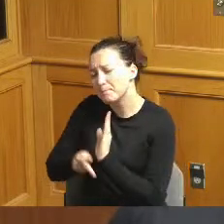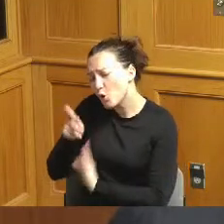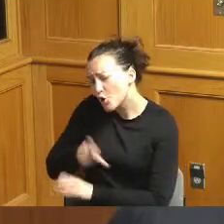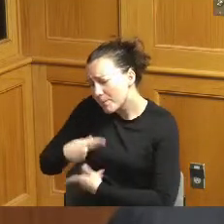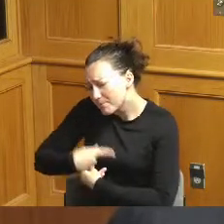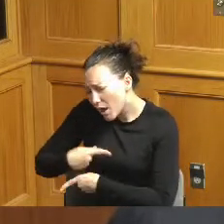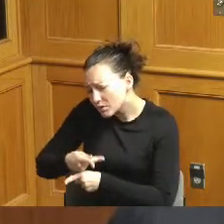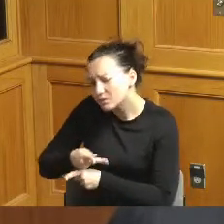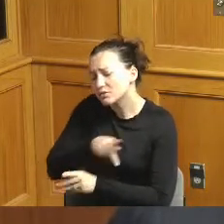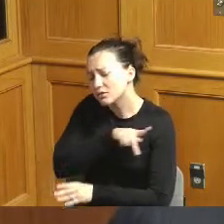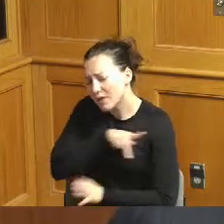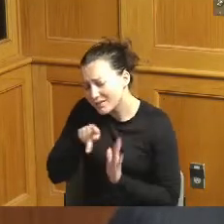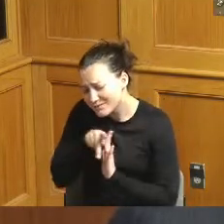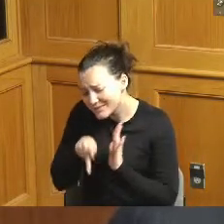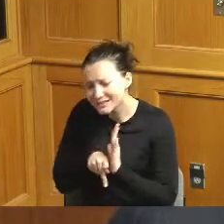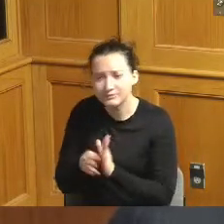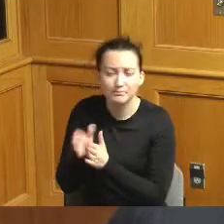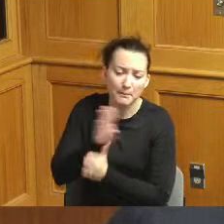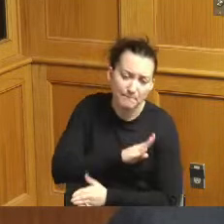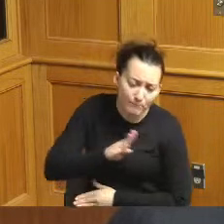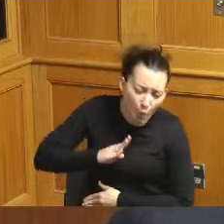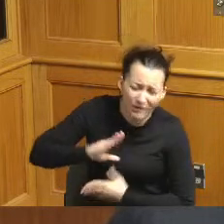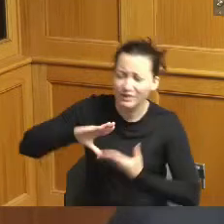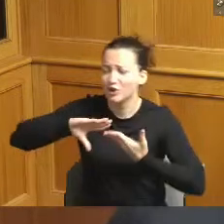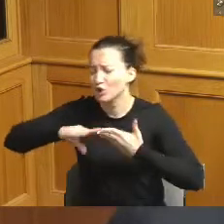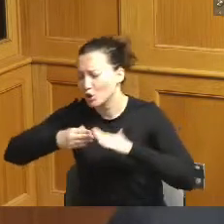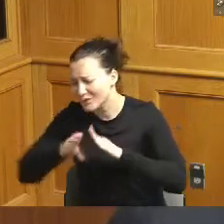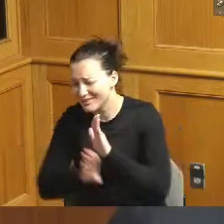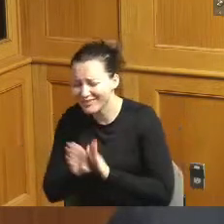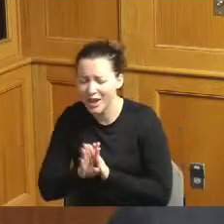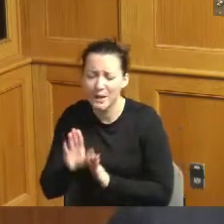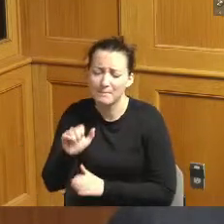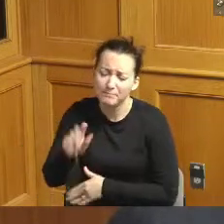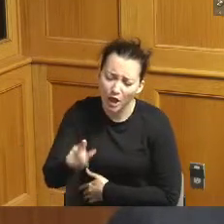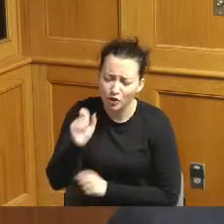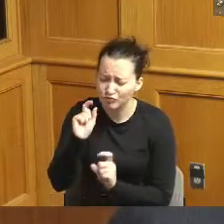and initiatives of the Board Community Development block grant funding all those things that tie-in